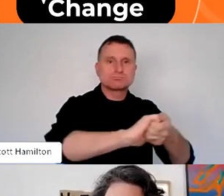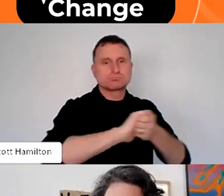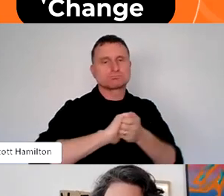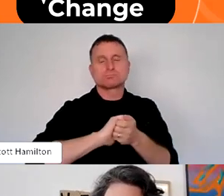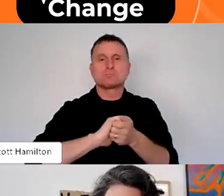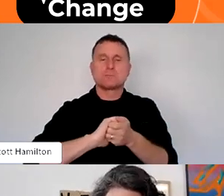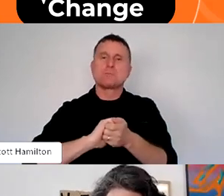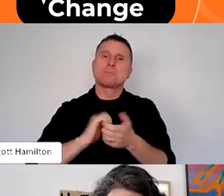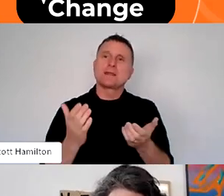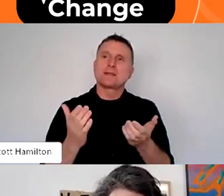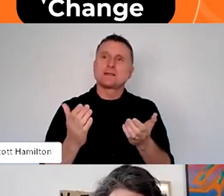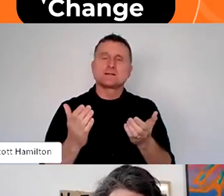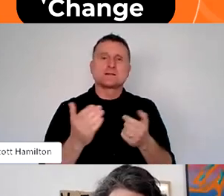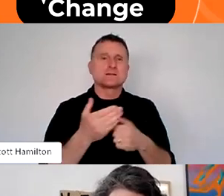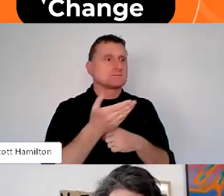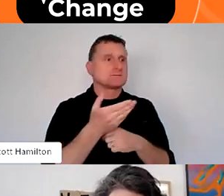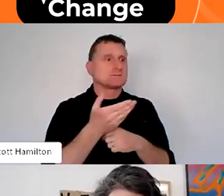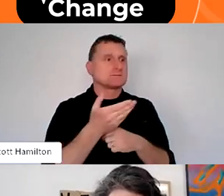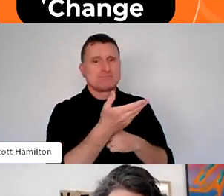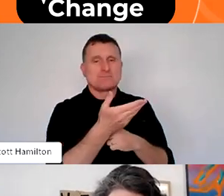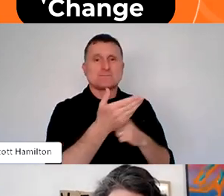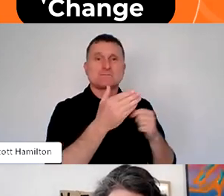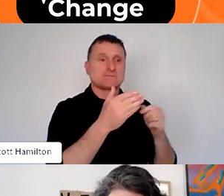procreated at a certain time we'll put you into this room with a teacher